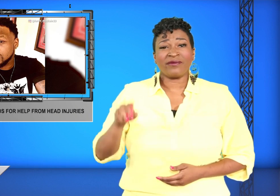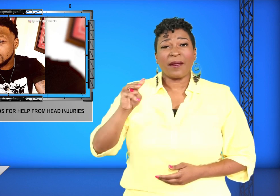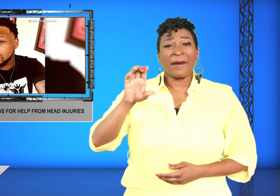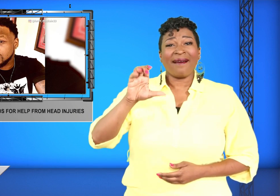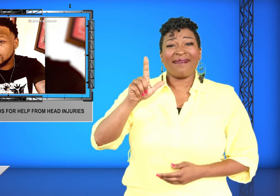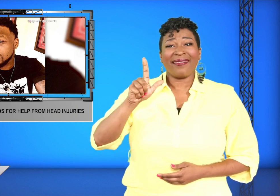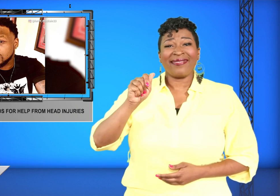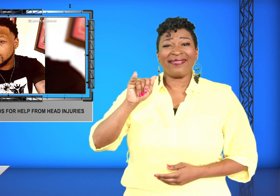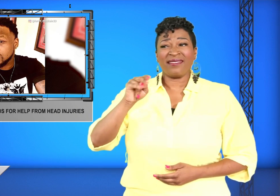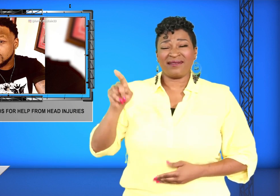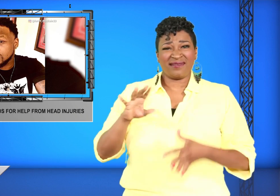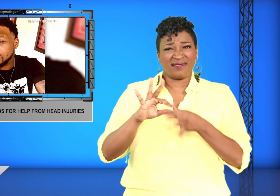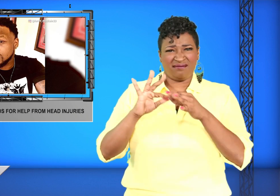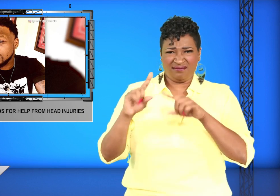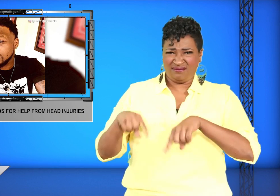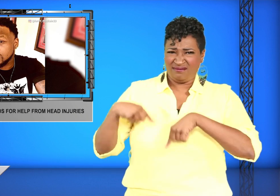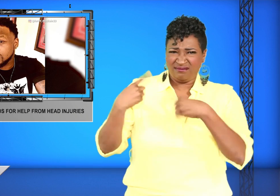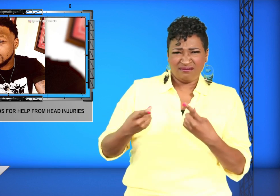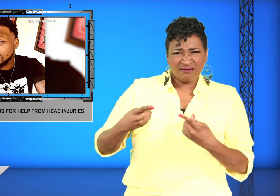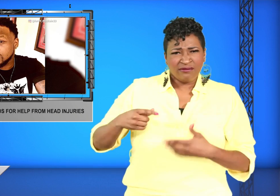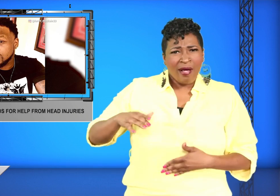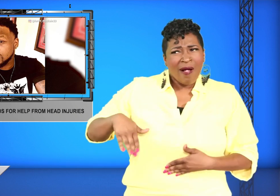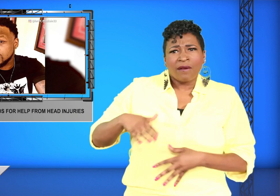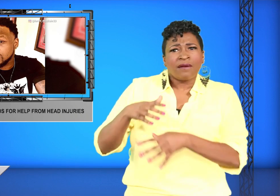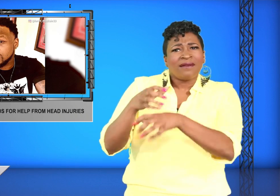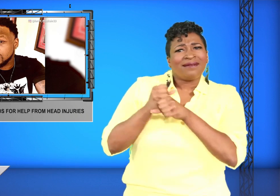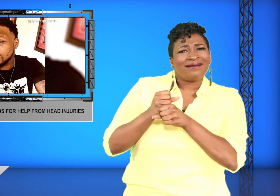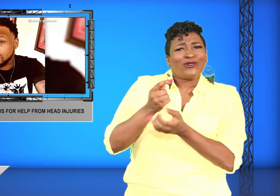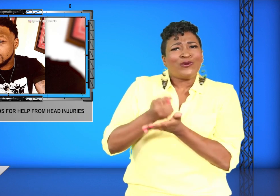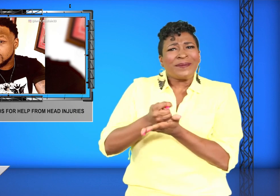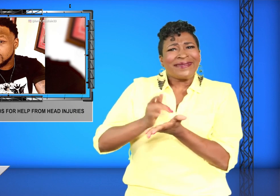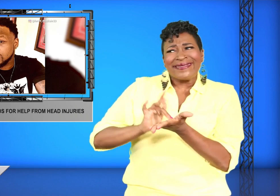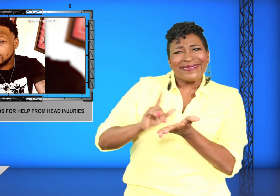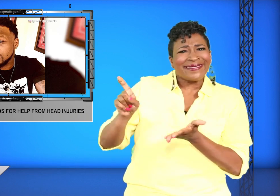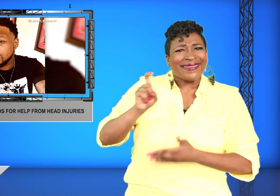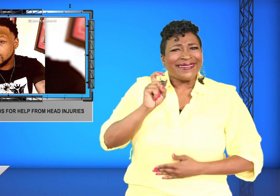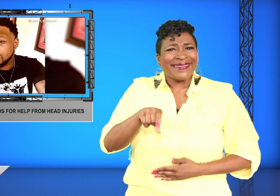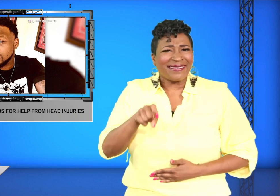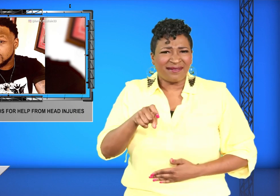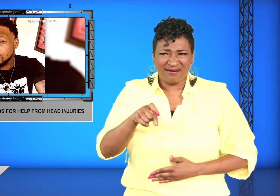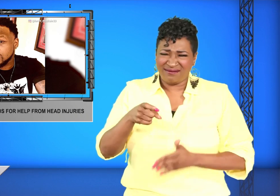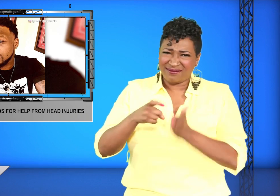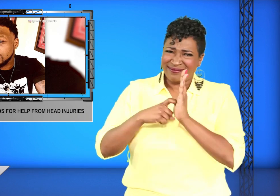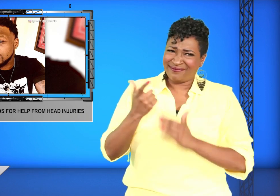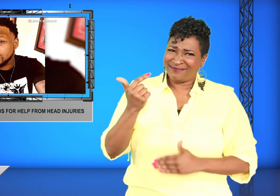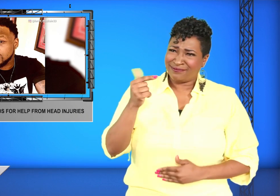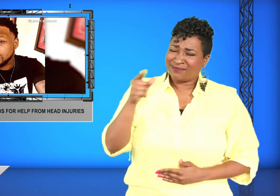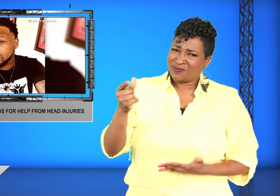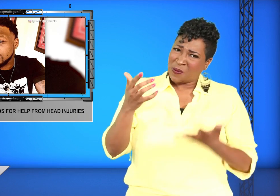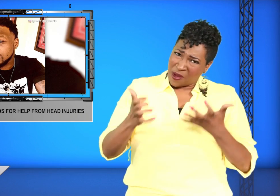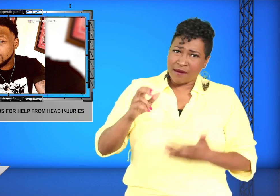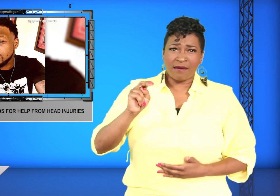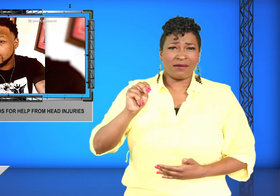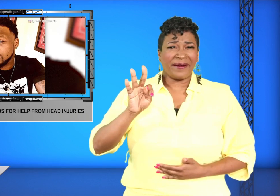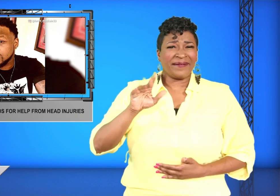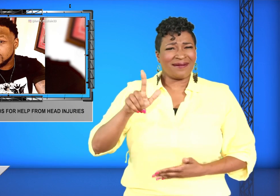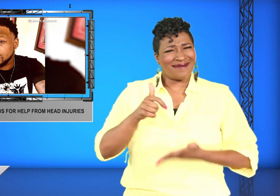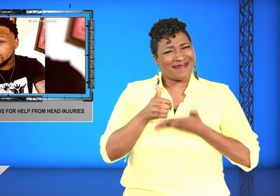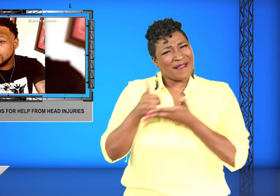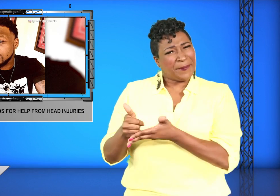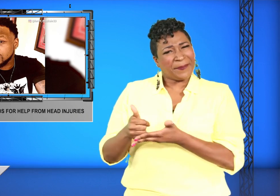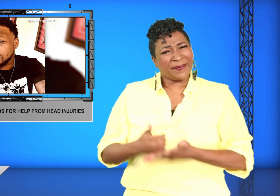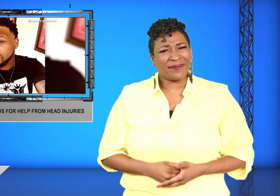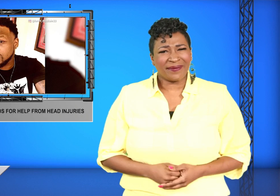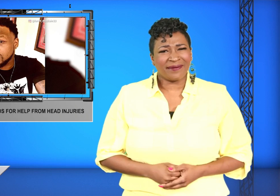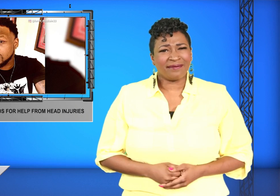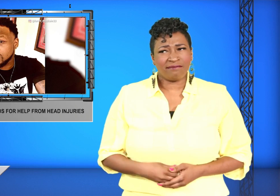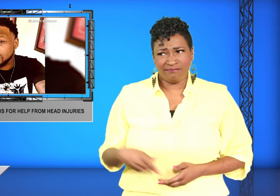McClain said he hasn't received the treatment he needs and called on the NFL to help him.